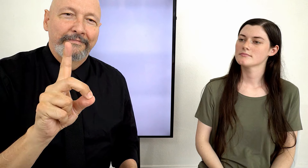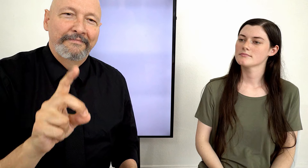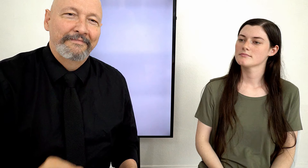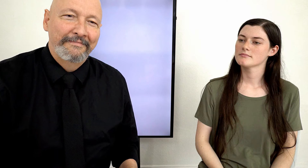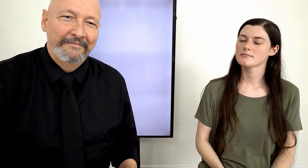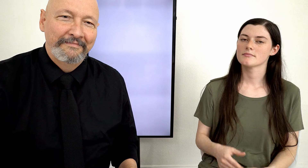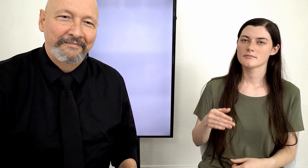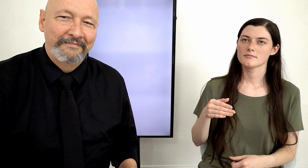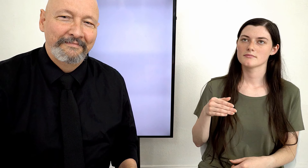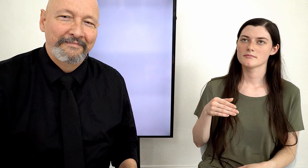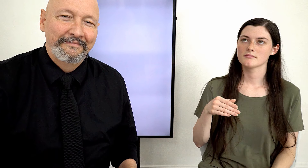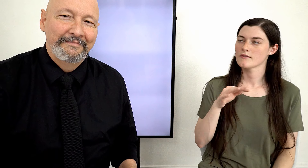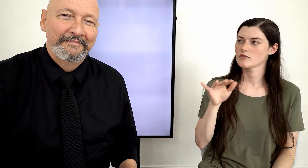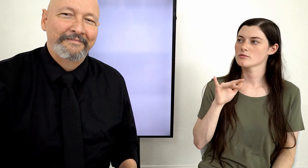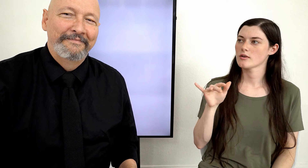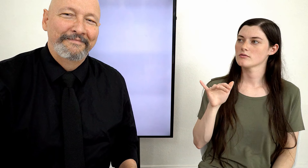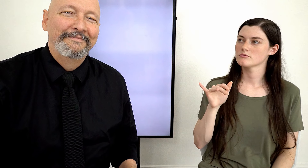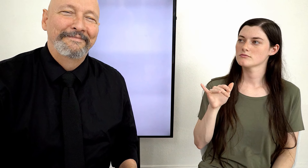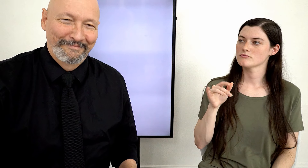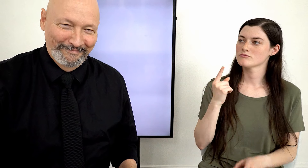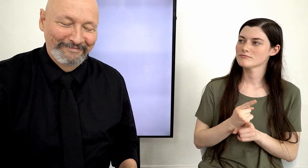Bill: "mustard" Cassie: Fingerspell it? Bill: Yes. Cassie: Right.